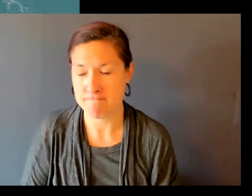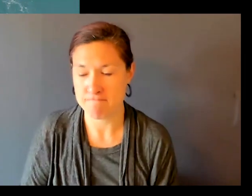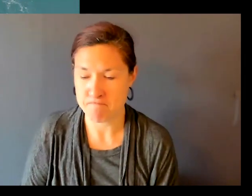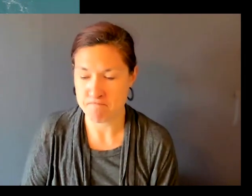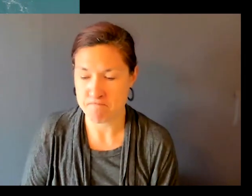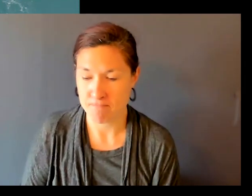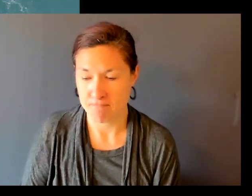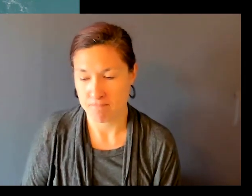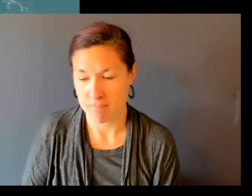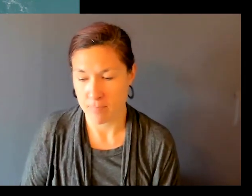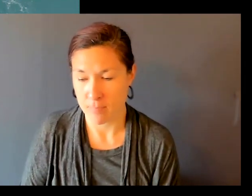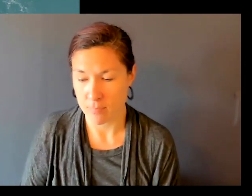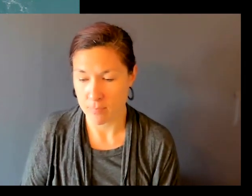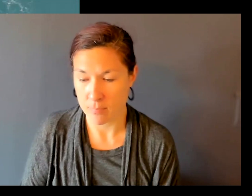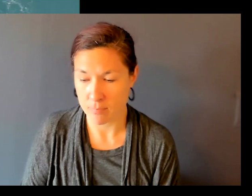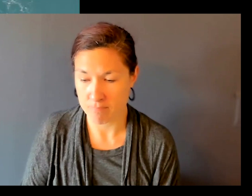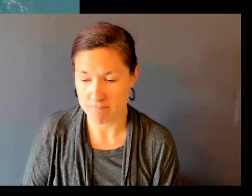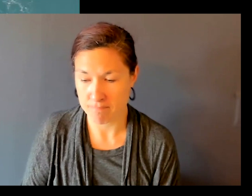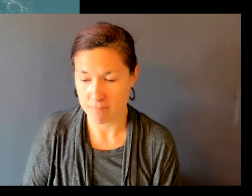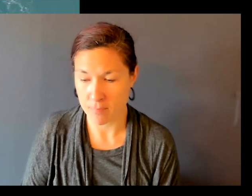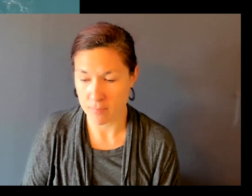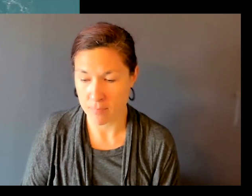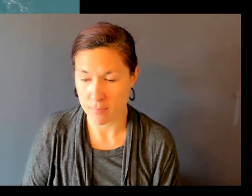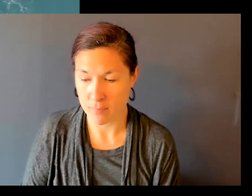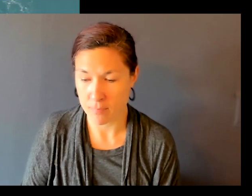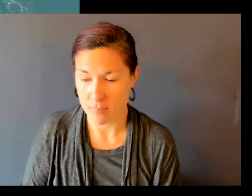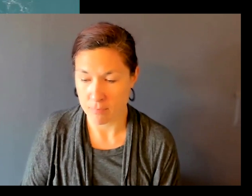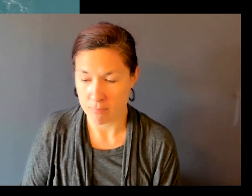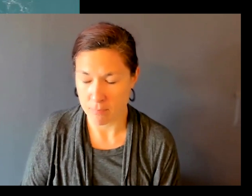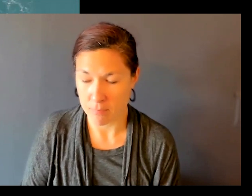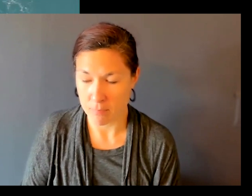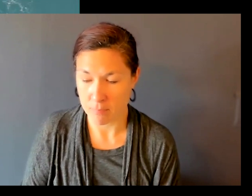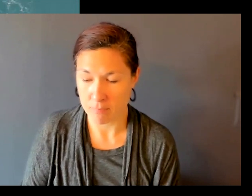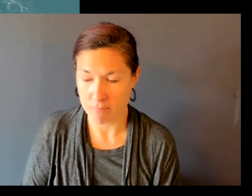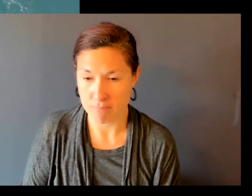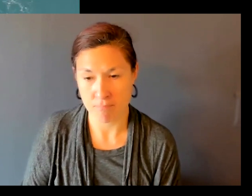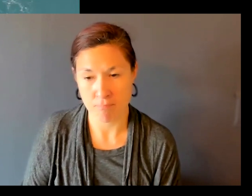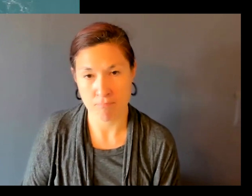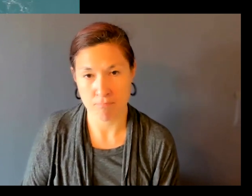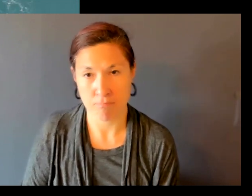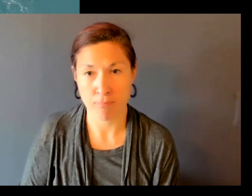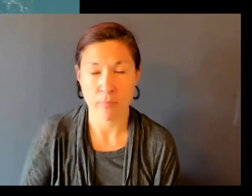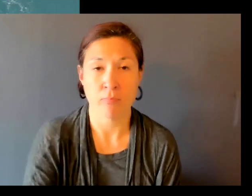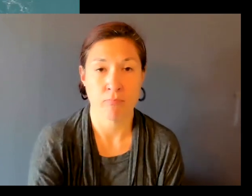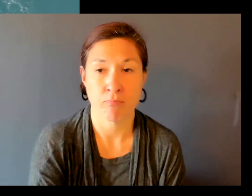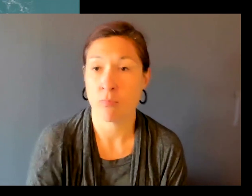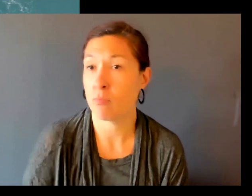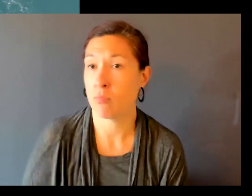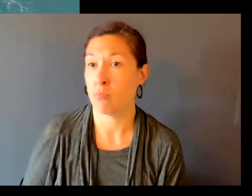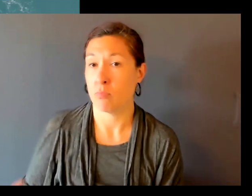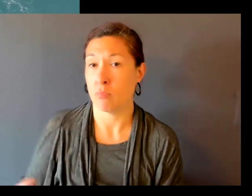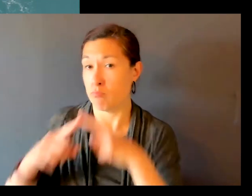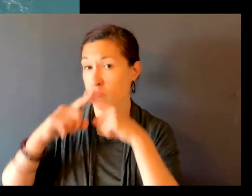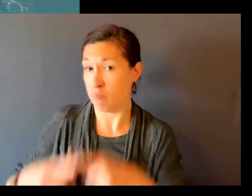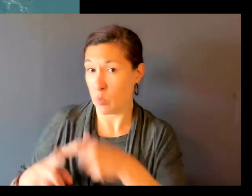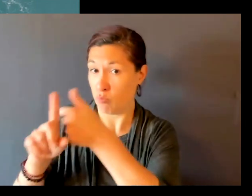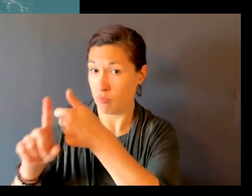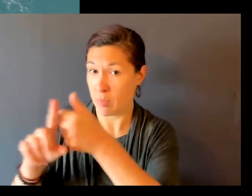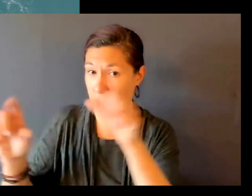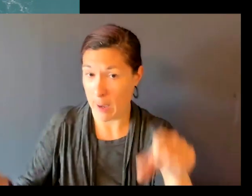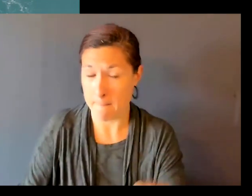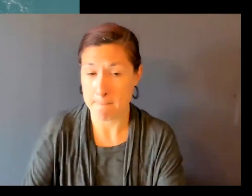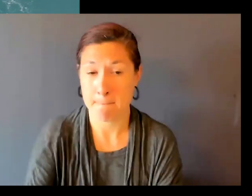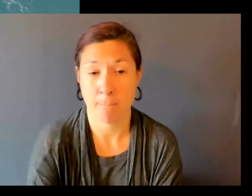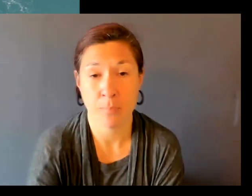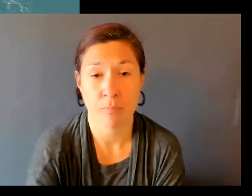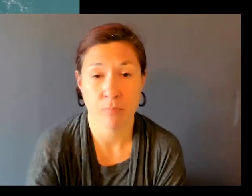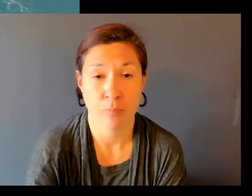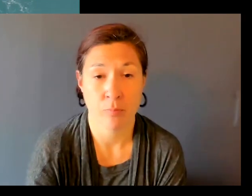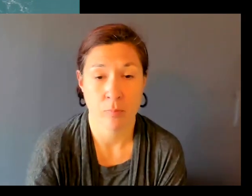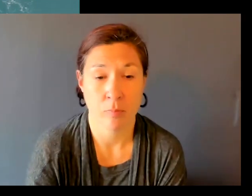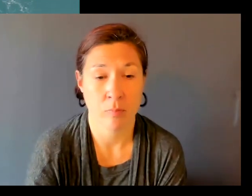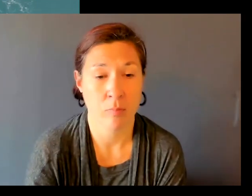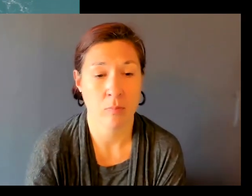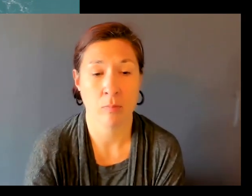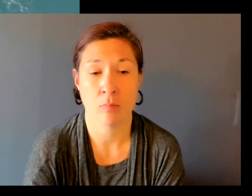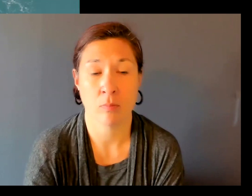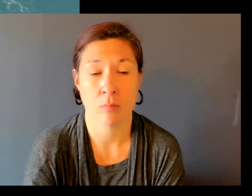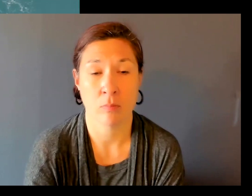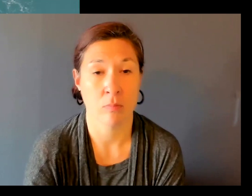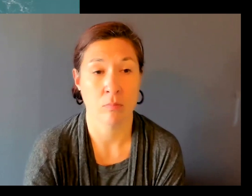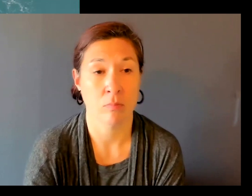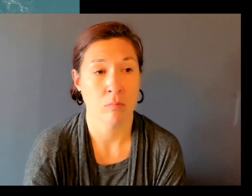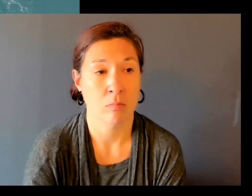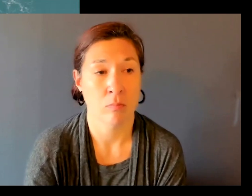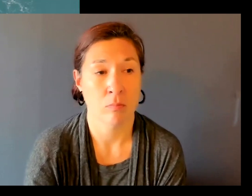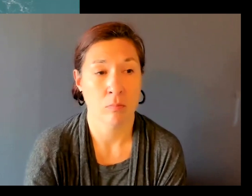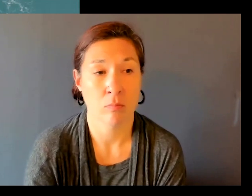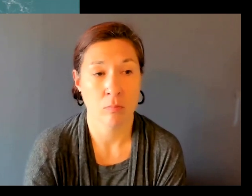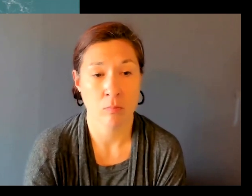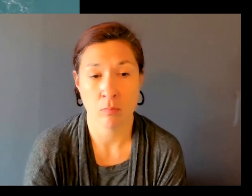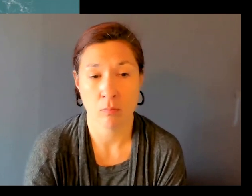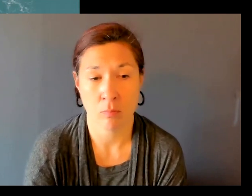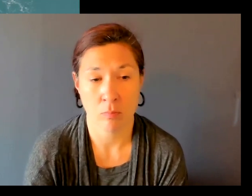And light pollution affects pollinators, some of which are nocturnal. So, it is really important for us, as a previous person, uhm, commented, there was a push to have dark sky legislation, which is really important for Massachusetts, uhm, there is a whole concept of light trespass that most people are not familiar with, but that means that light can affect us all.